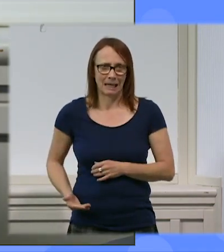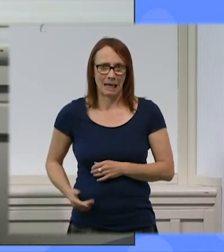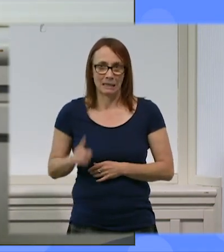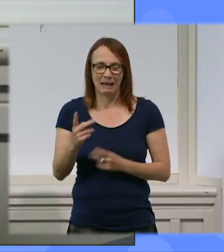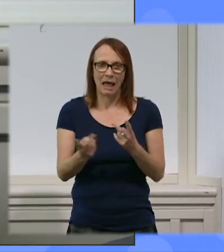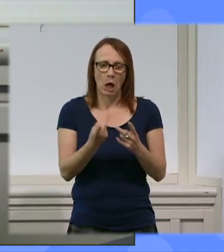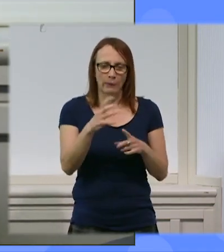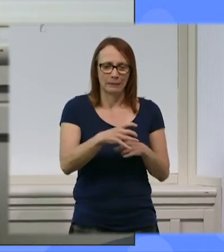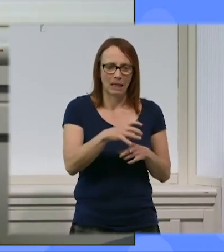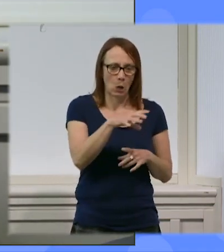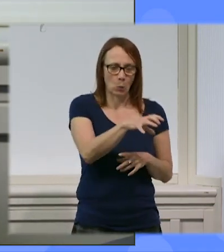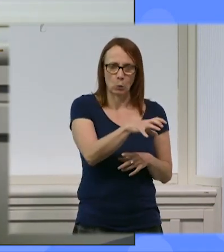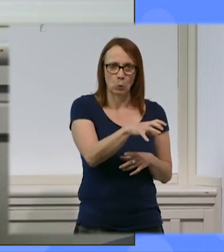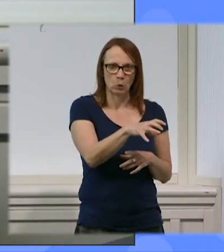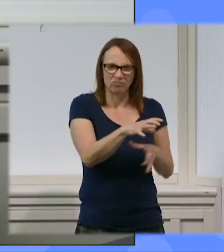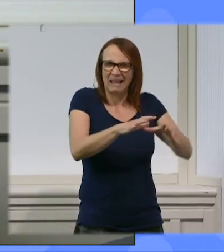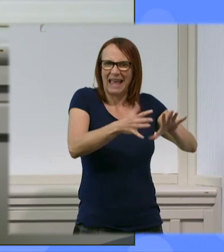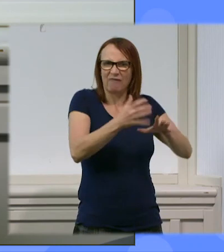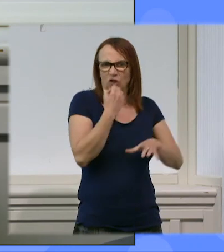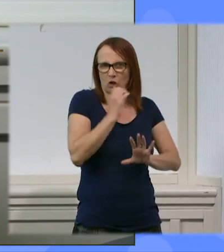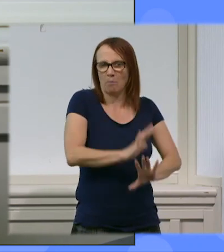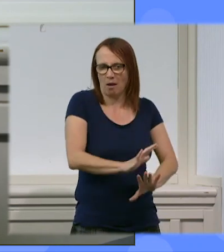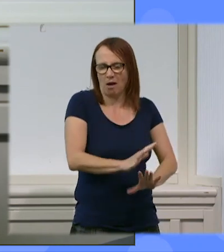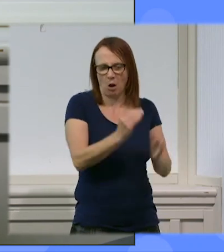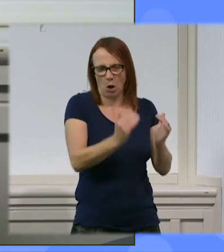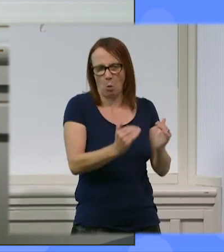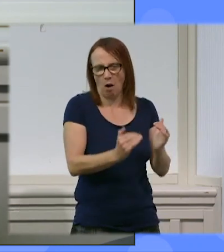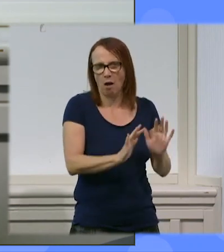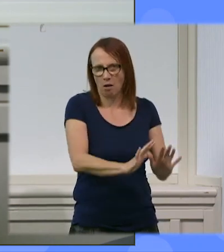miles up the road that had a sort of average lower level of cooperatives and